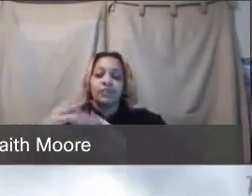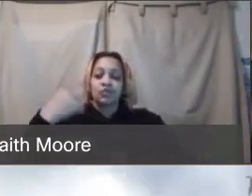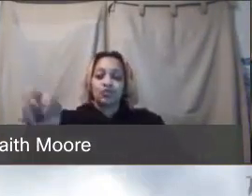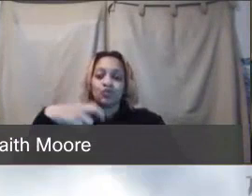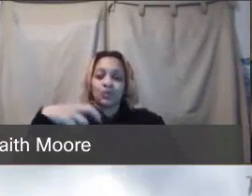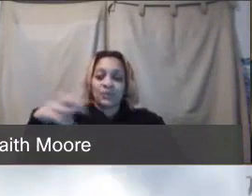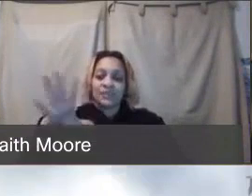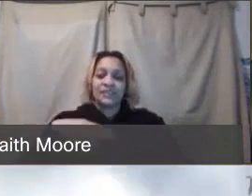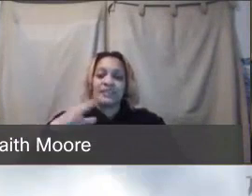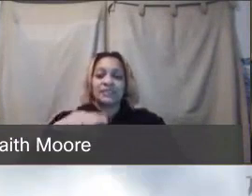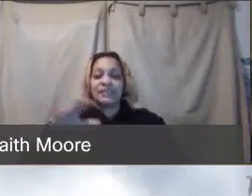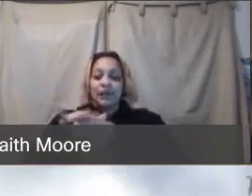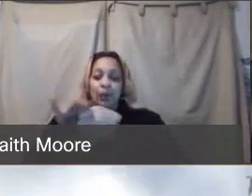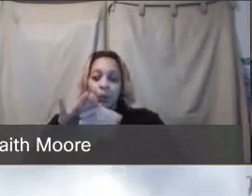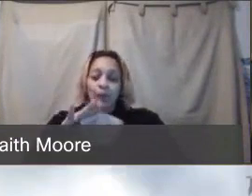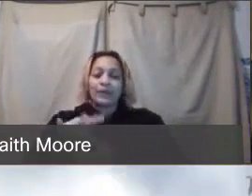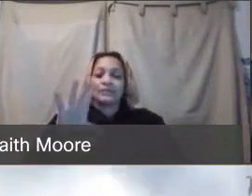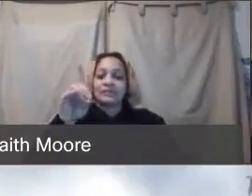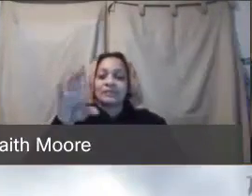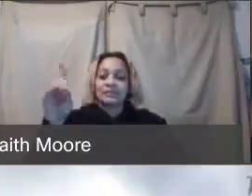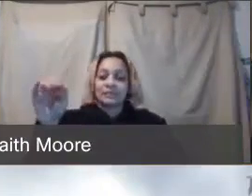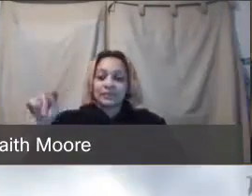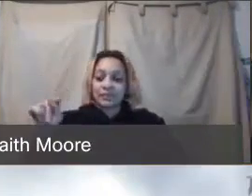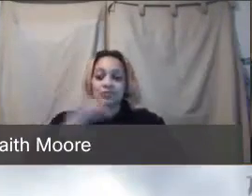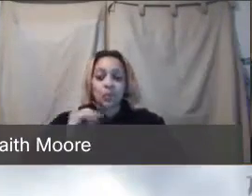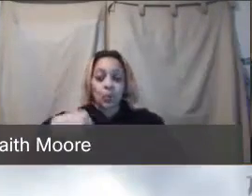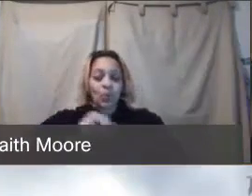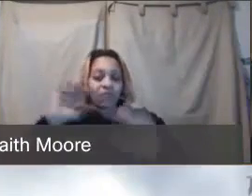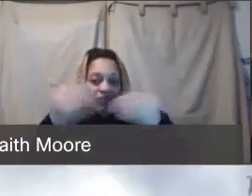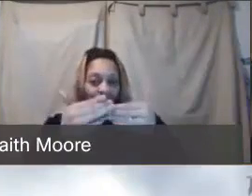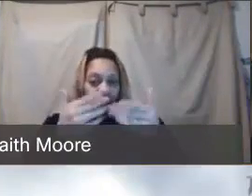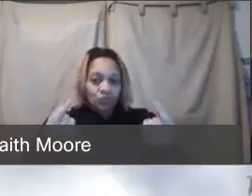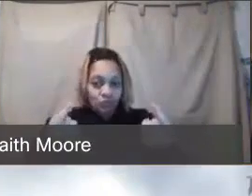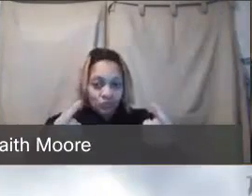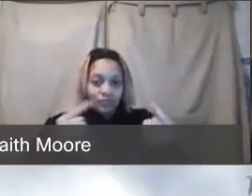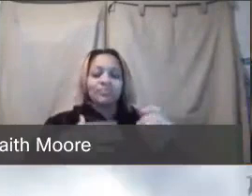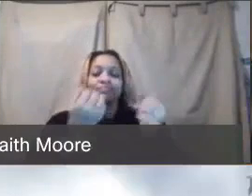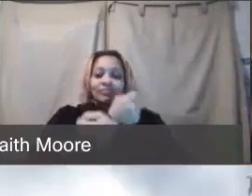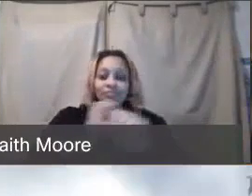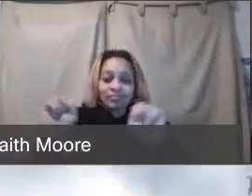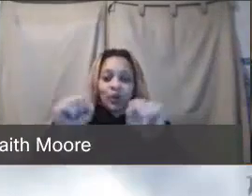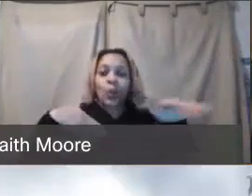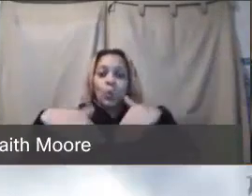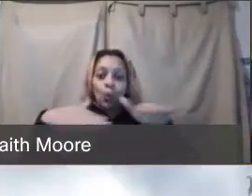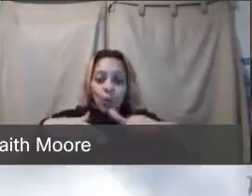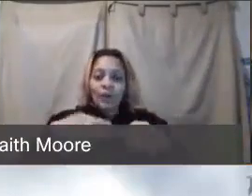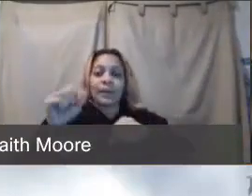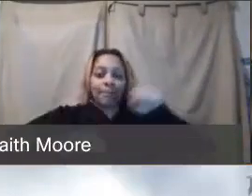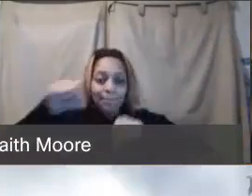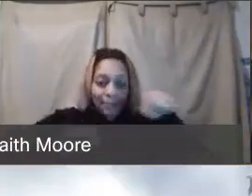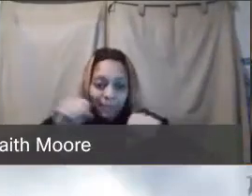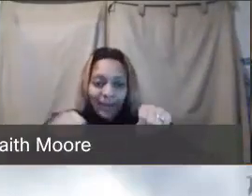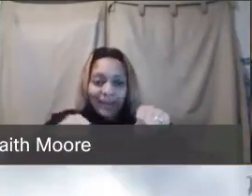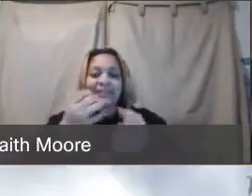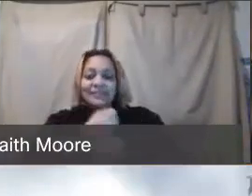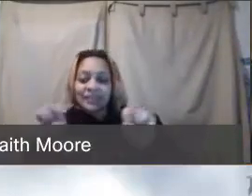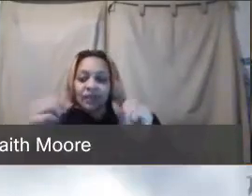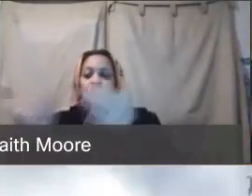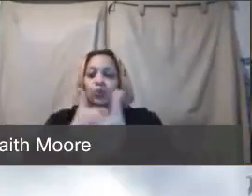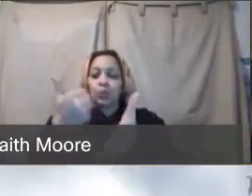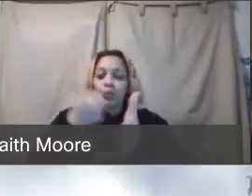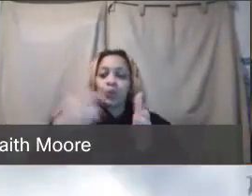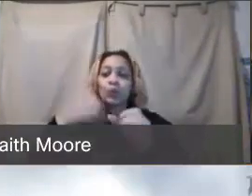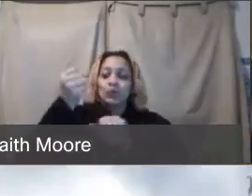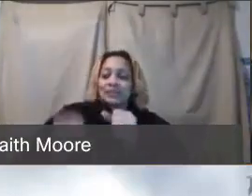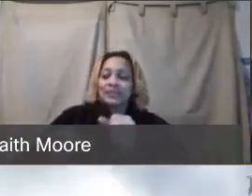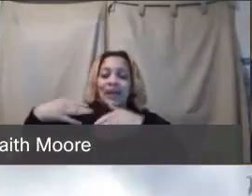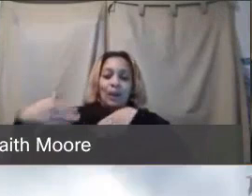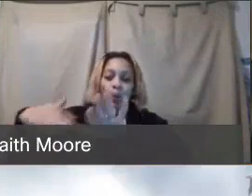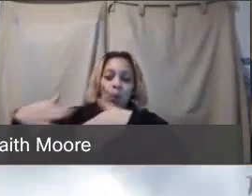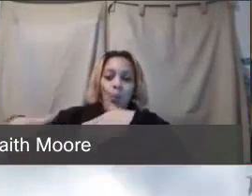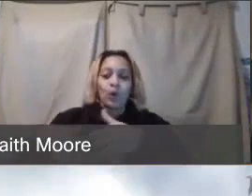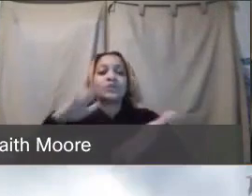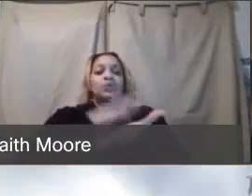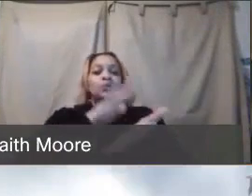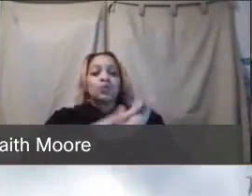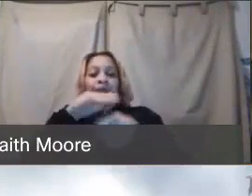Our team is focused on making it safer and easier to bike and walk through the planning design and construction of bike lanes, trails, new sidewalks crosswalk in Hanneman enhancements and school areas safety improvements.